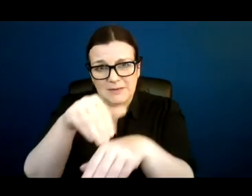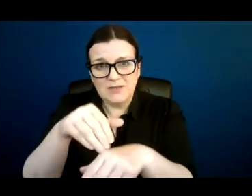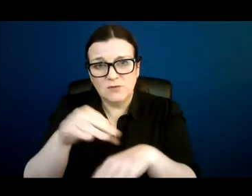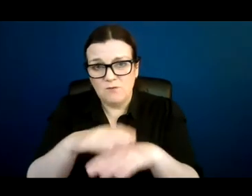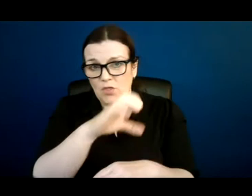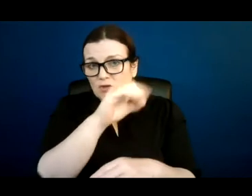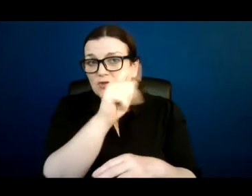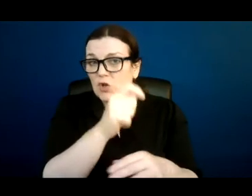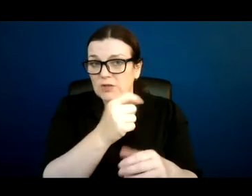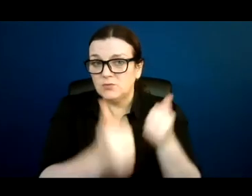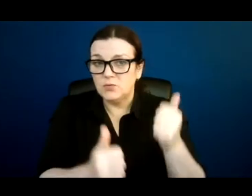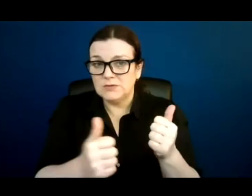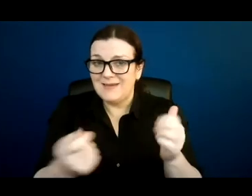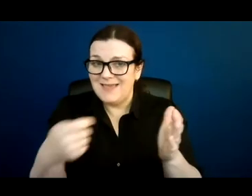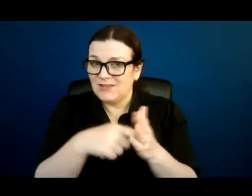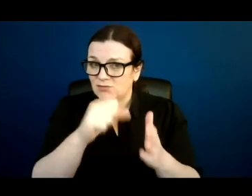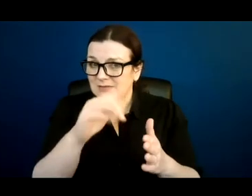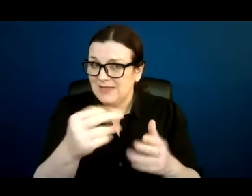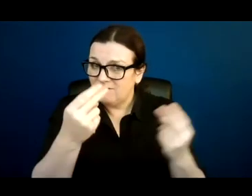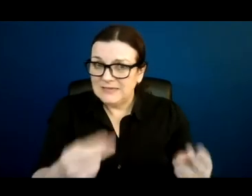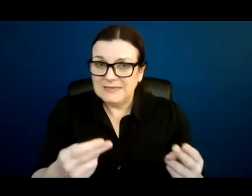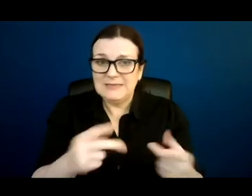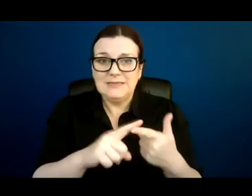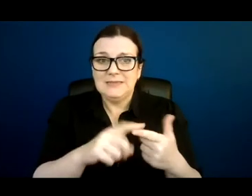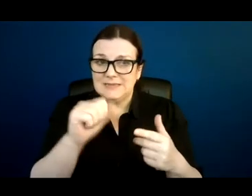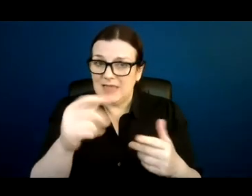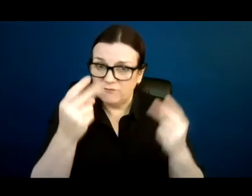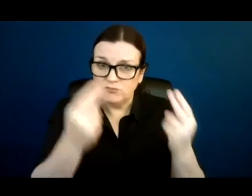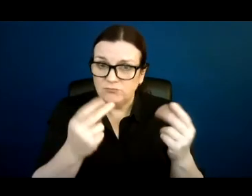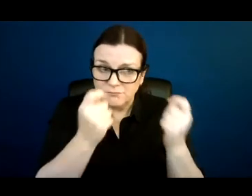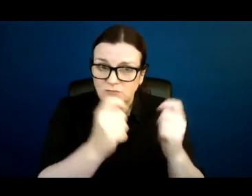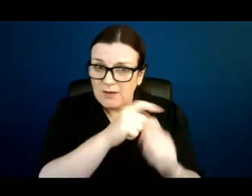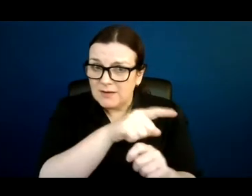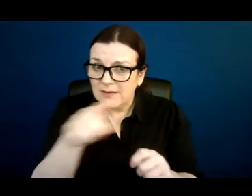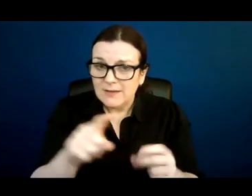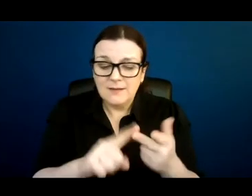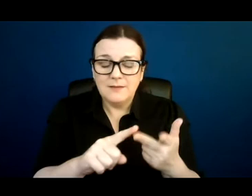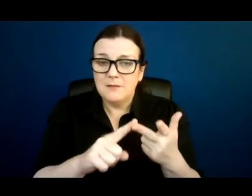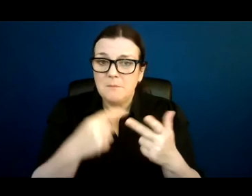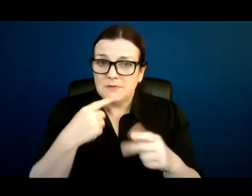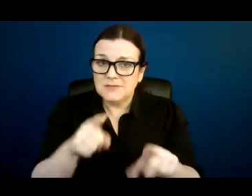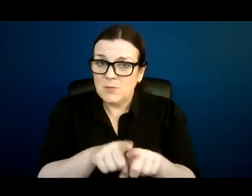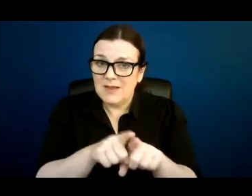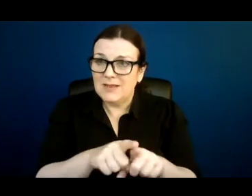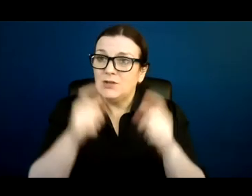of additional staff, staff training, but also training for the judiciary in the Circuit Court,